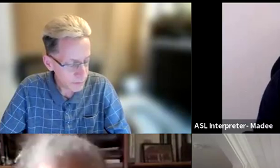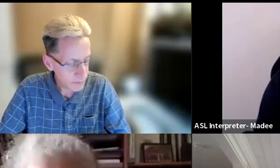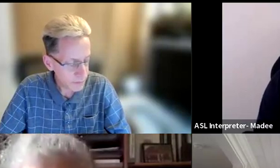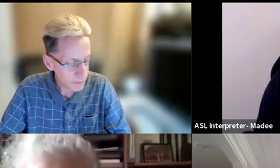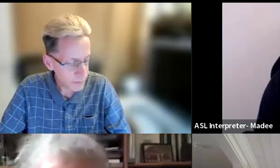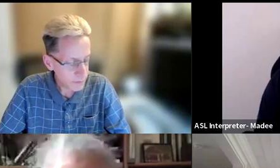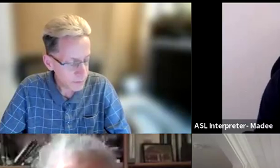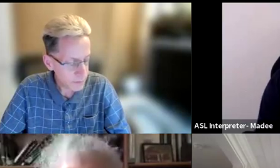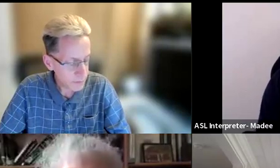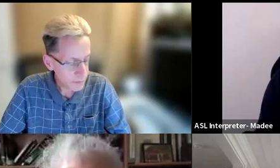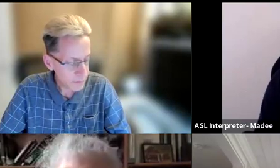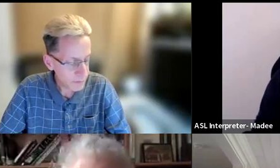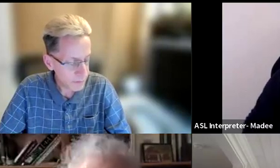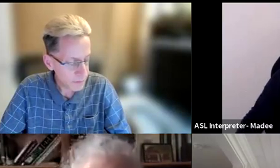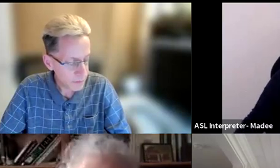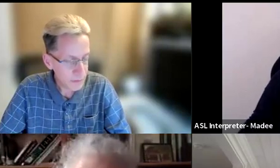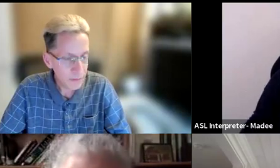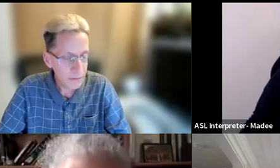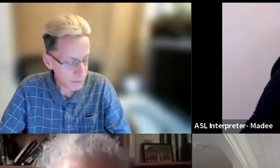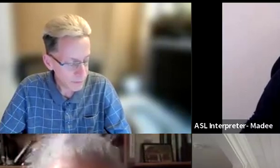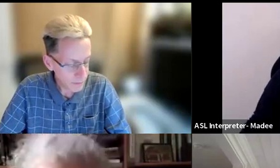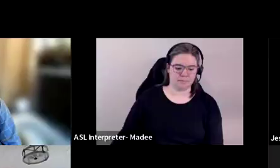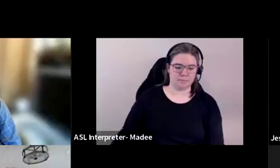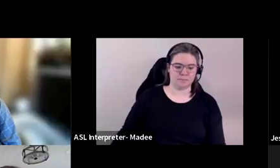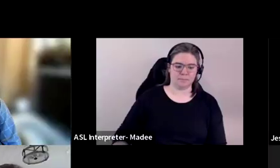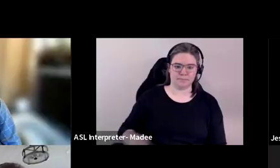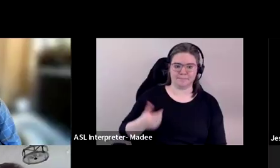Meri Helbig: Yeah, this is Murray. Alvin, let me turn on my